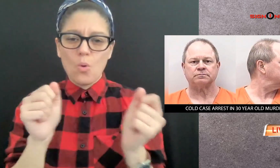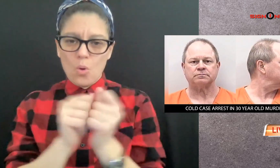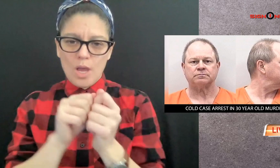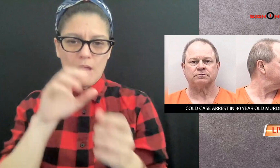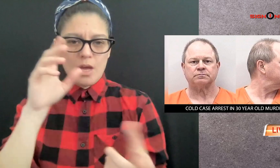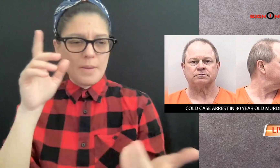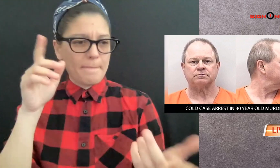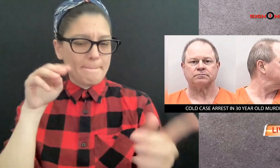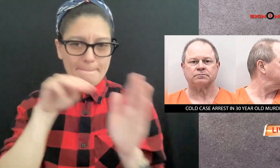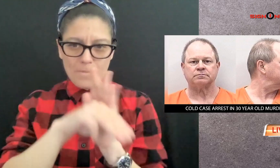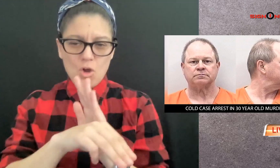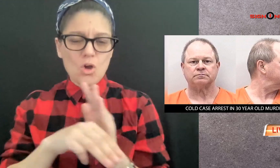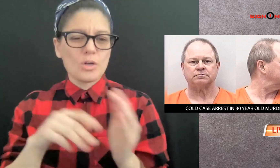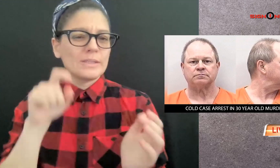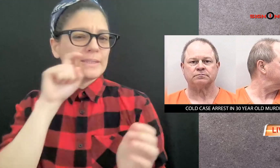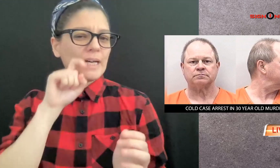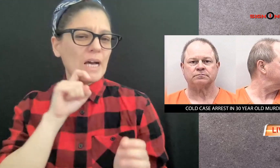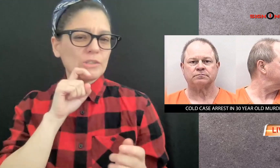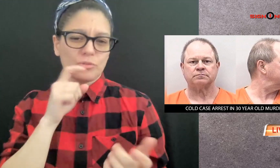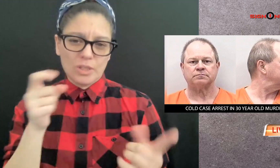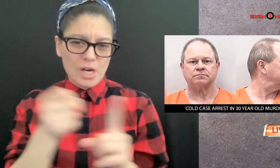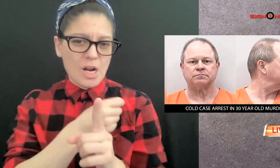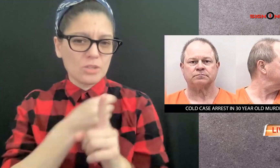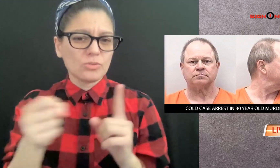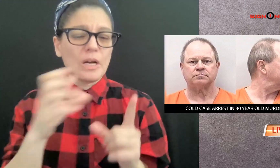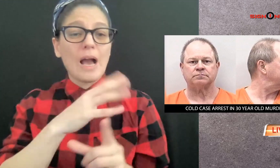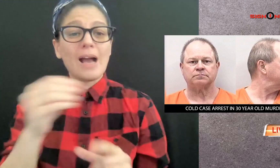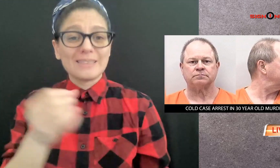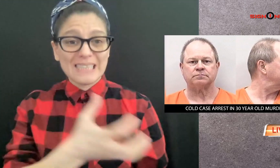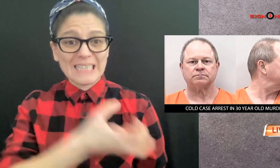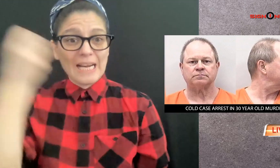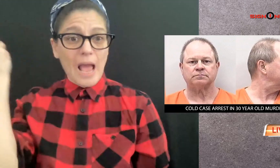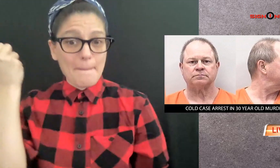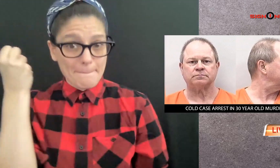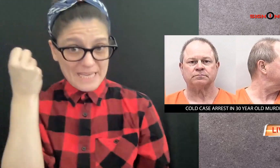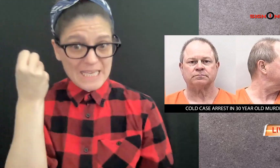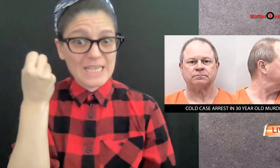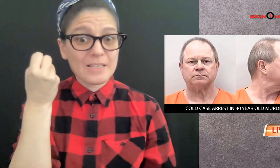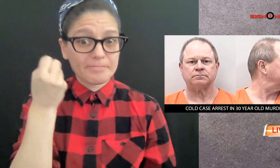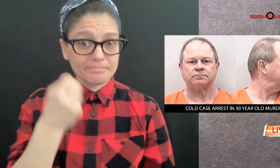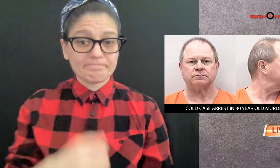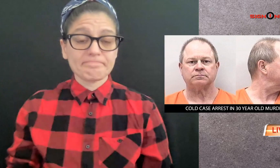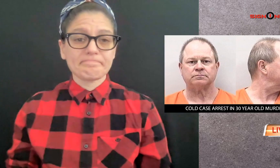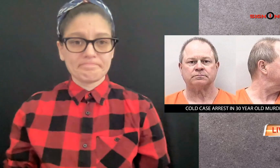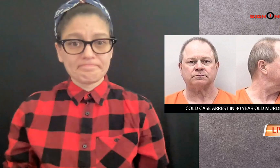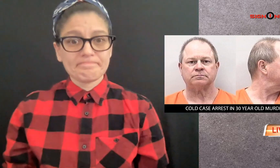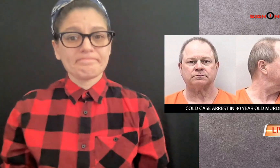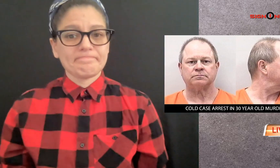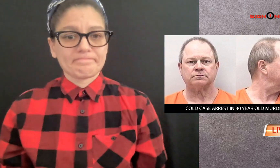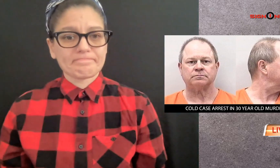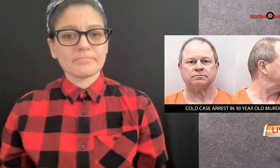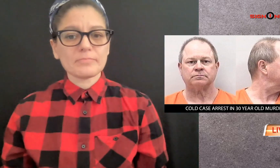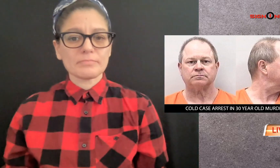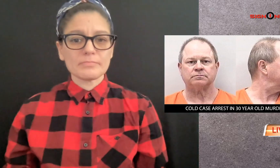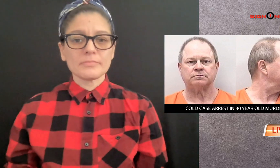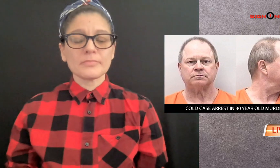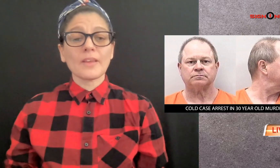he now faces several charges including murder sexual assault and kidnapping